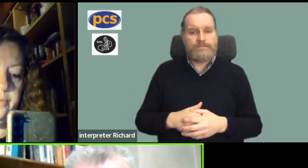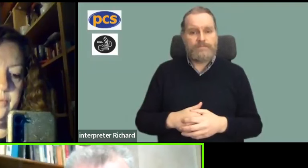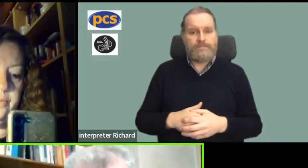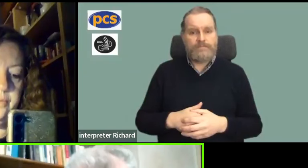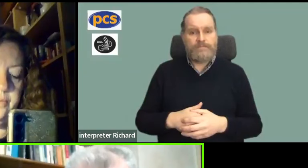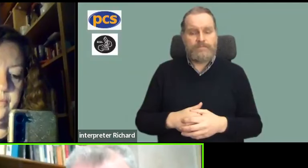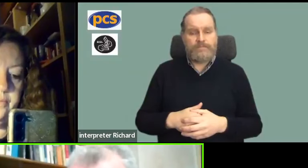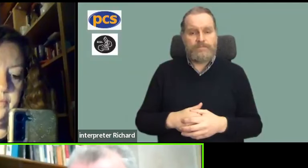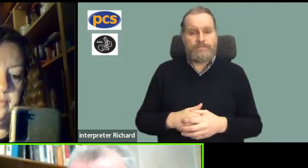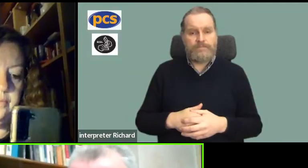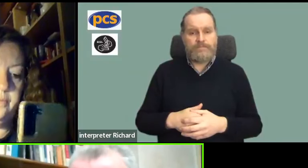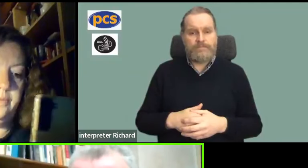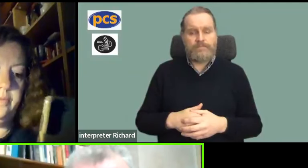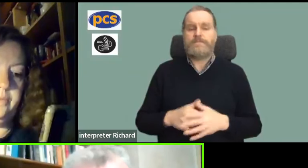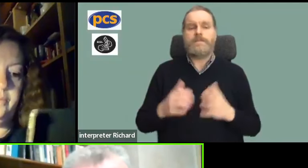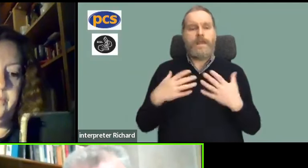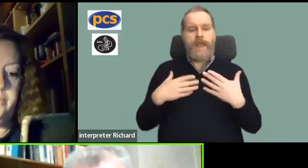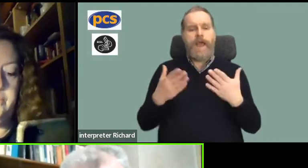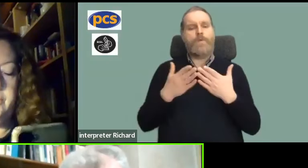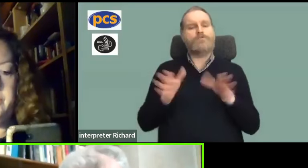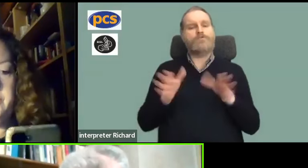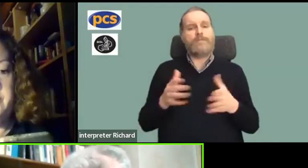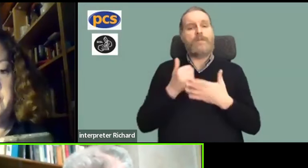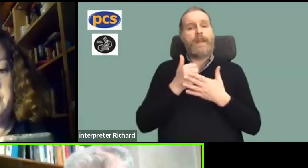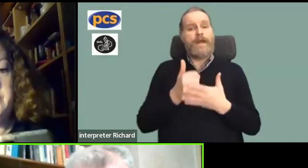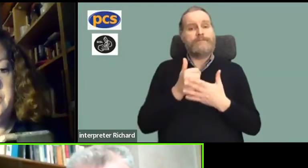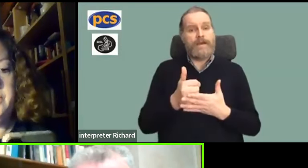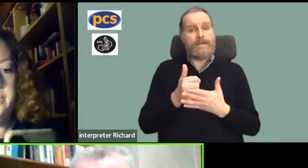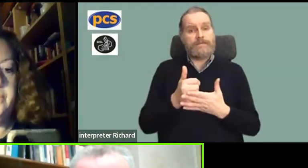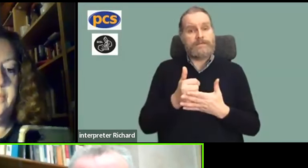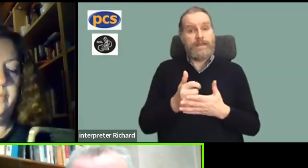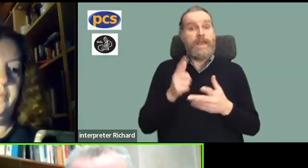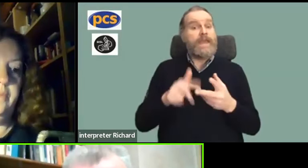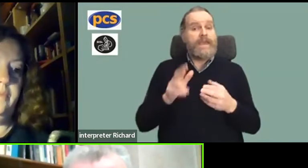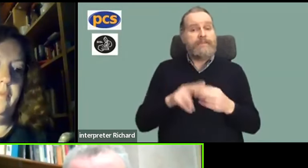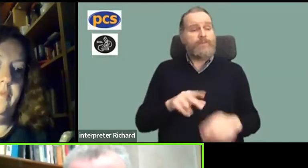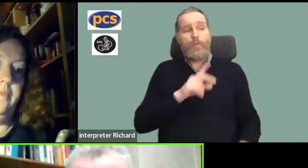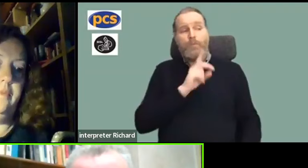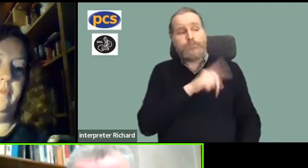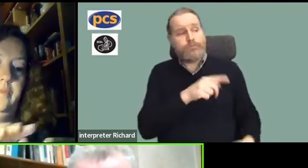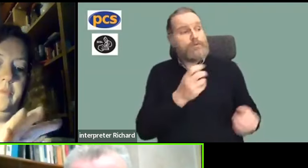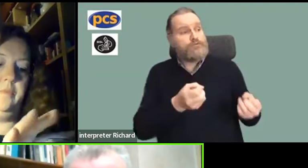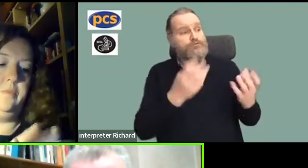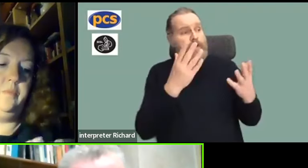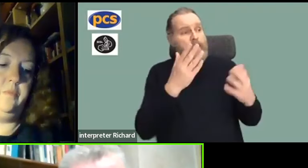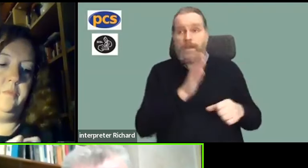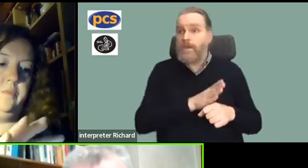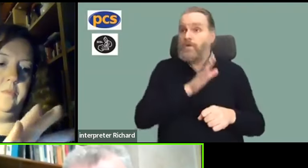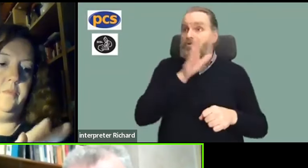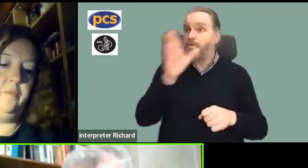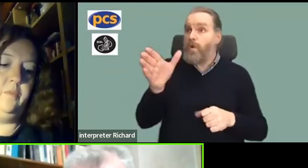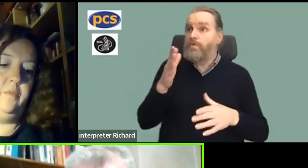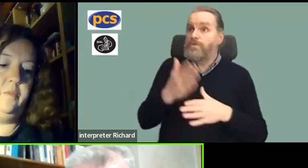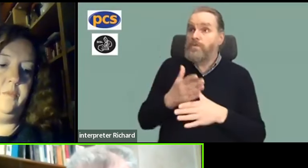a picket line. It's a lot harder for management if you're in an office with one if you're in an office with one. Our general advice is, You are not protected by law. not protected by law. If you